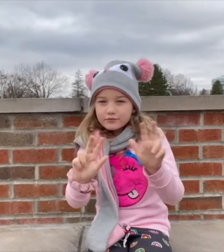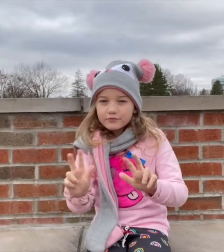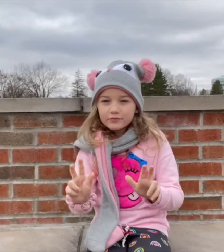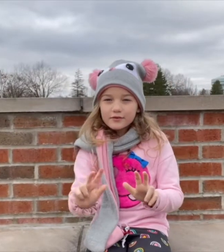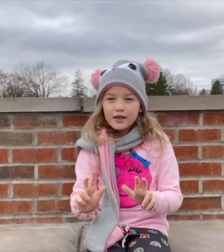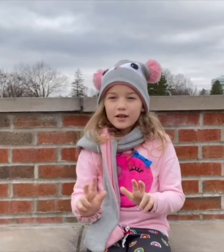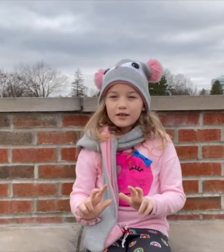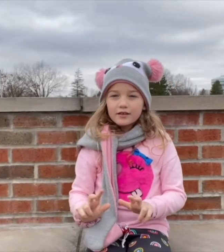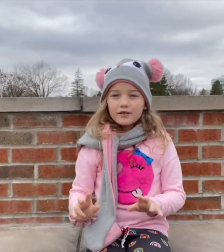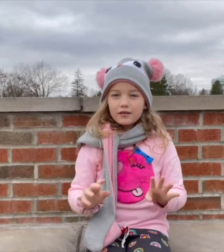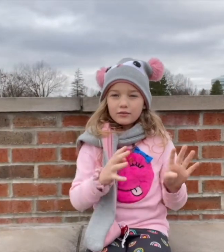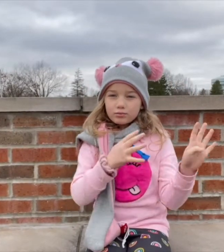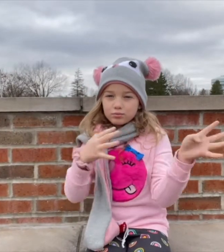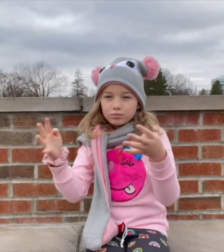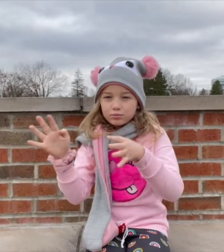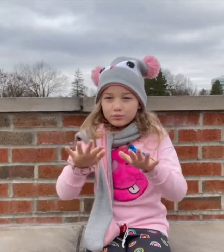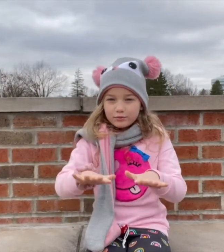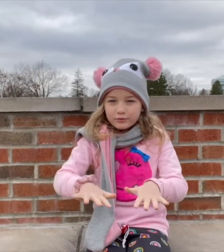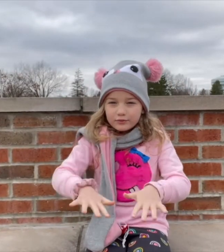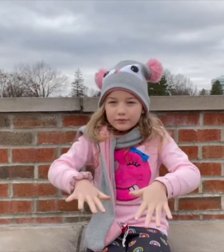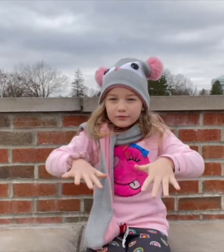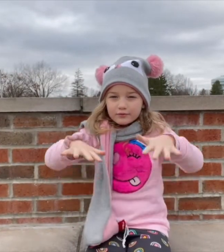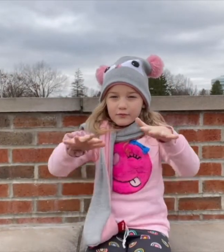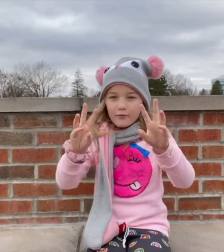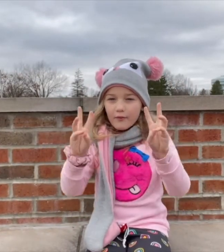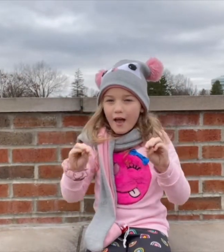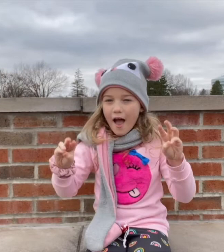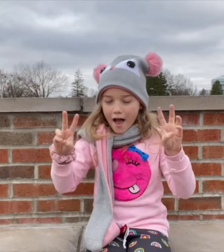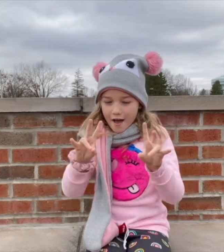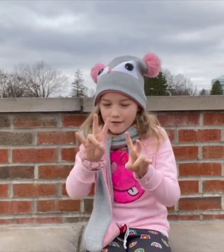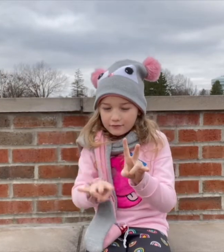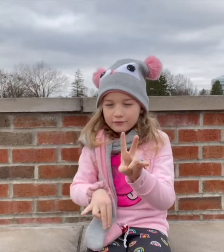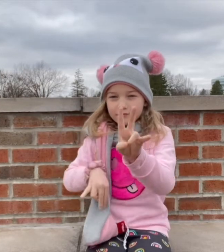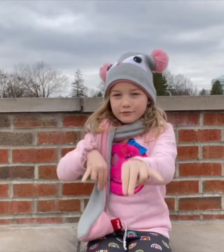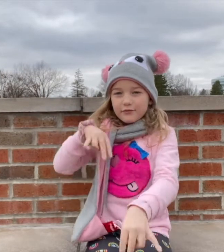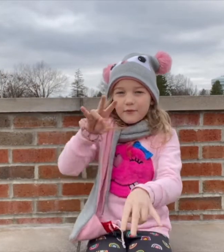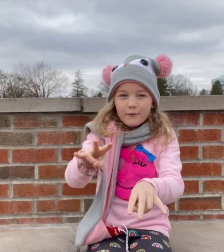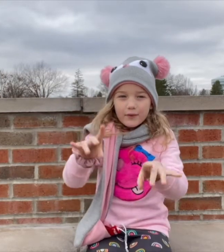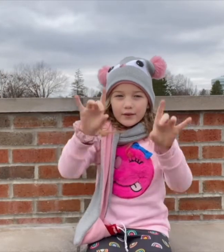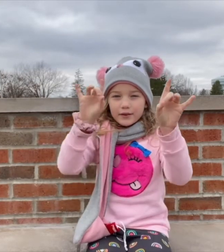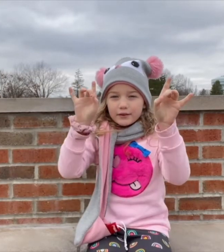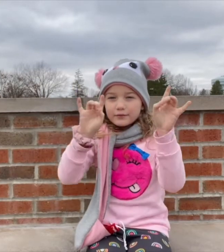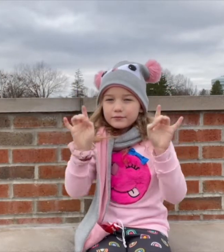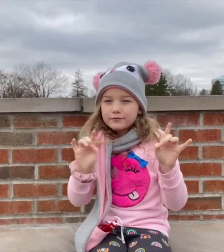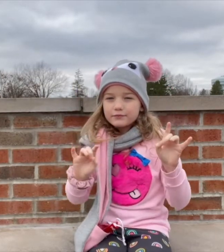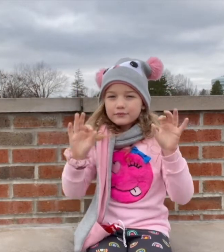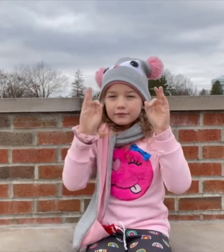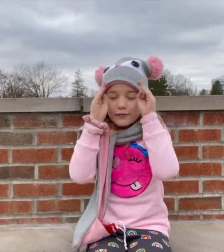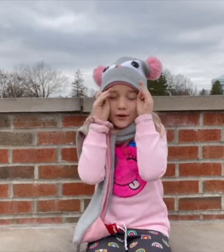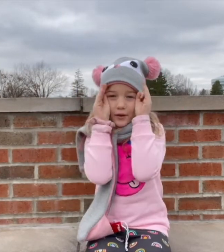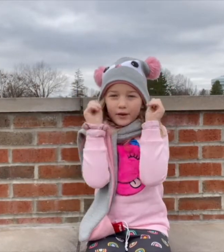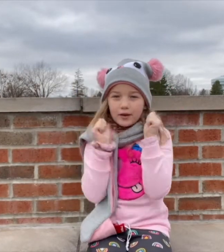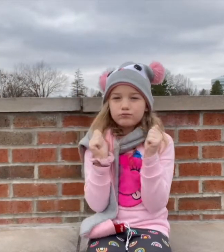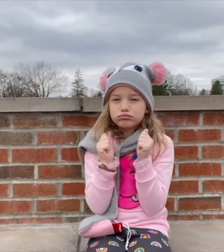at the snow lightly falling the wind blows the snow piles up wow step carefully the snowflakes